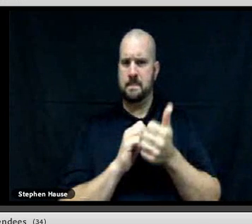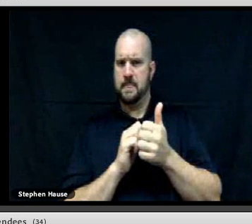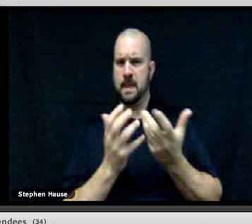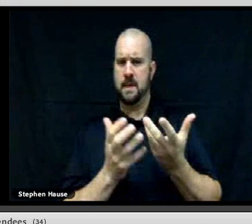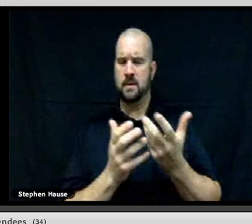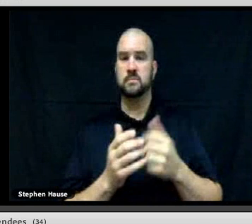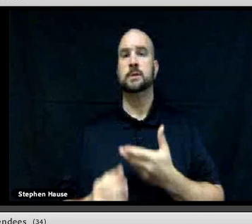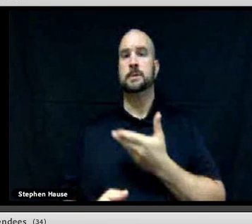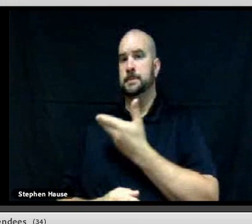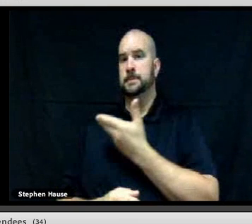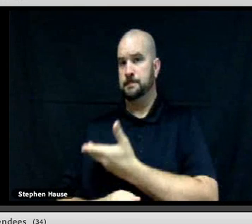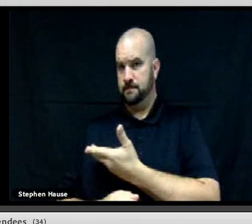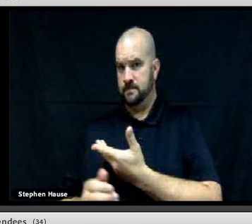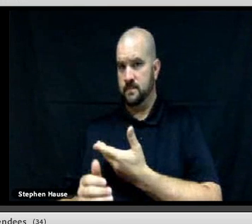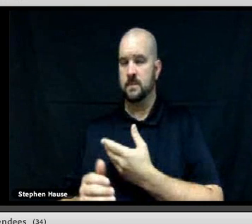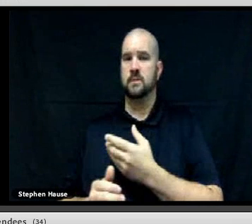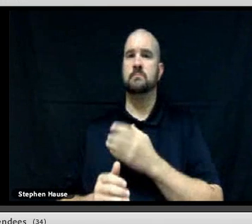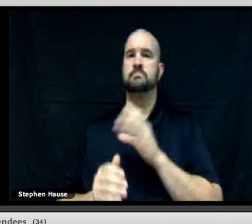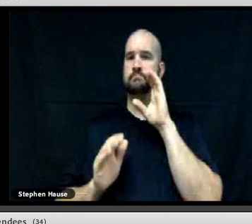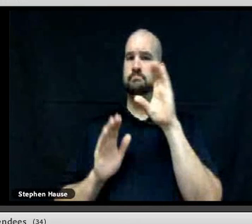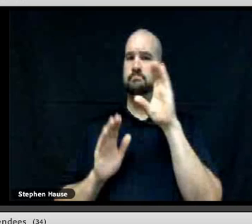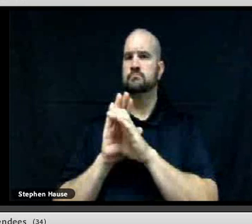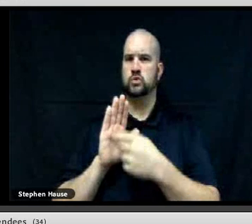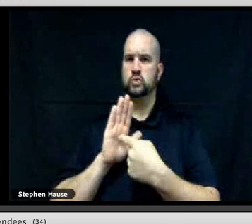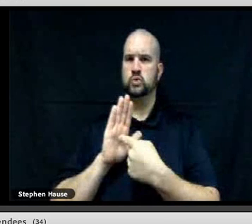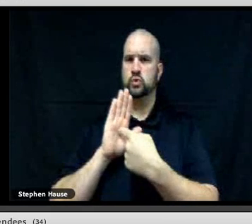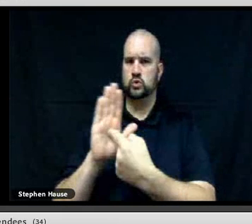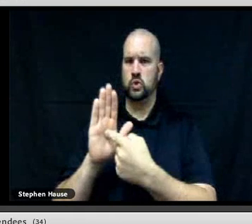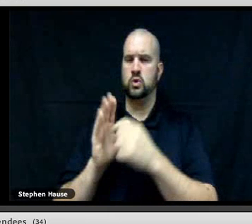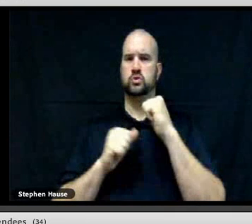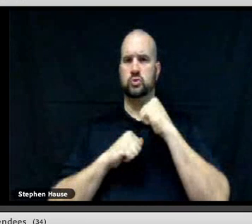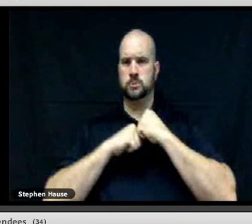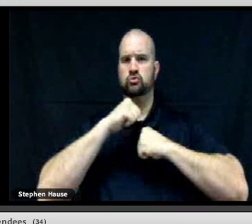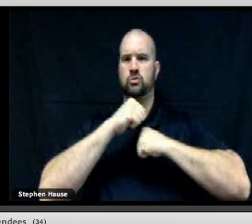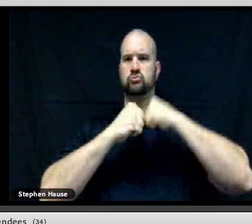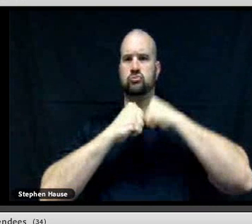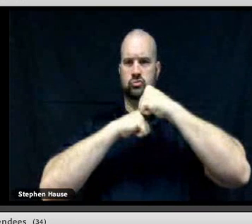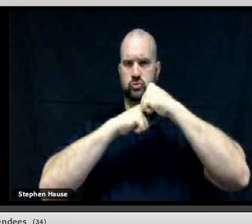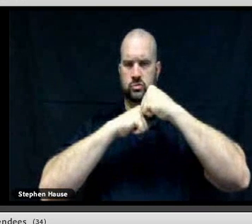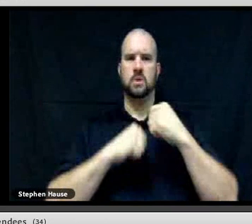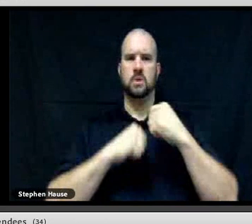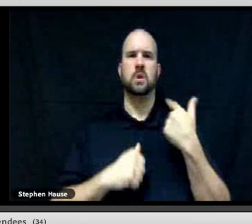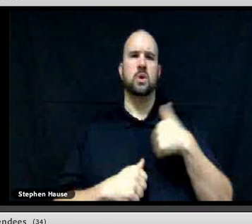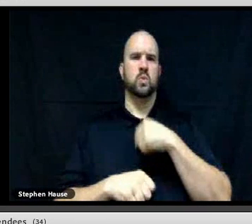a little bit about our structure. So, we do operate on a sub-hub structure,